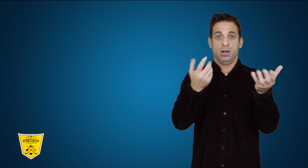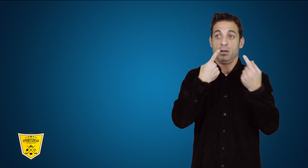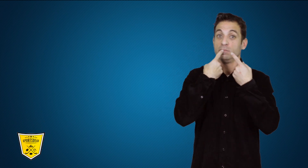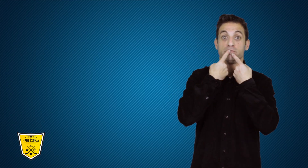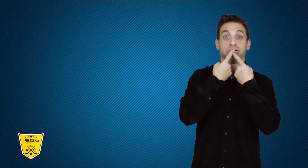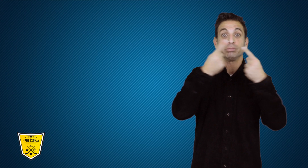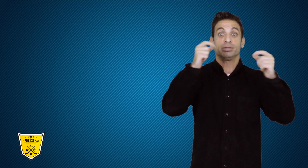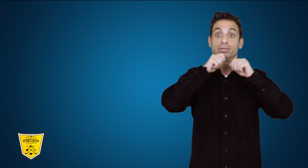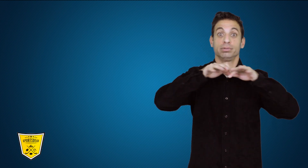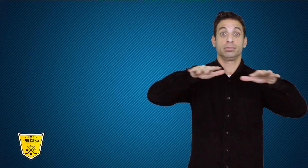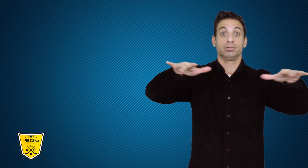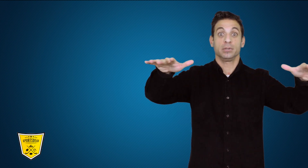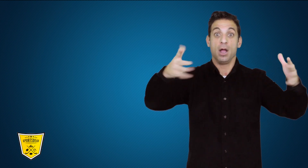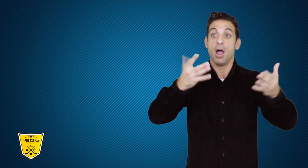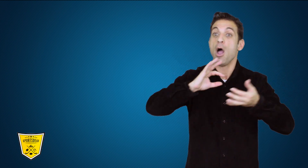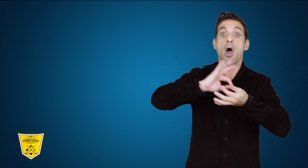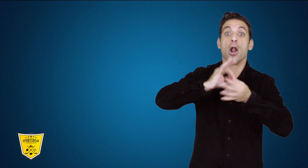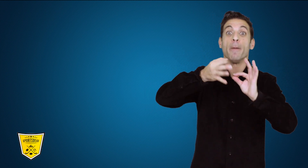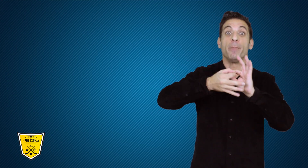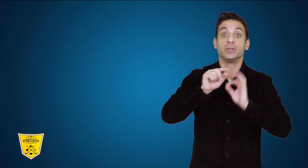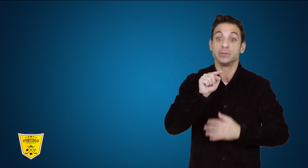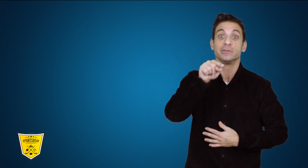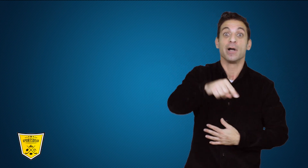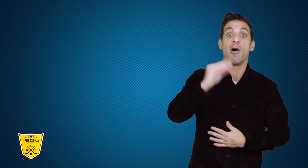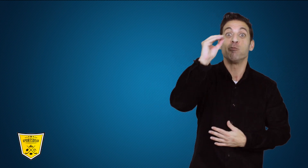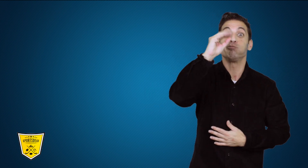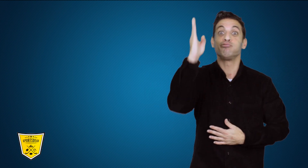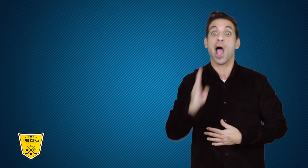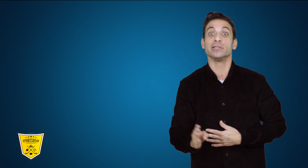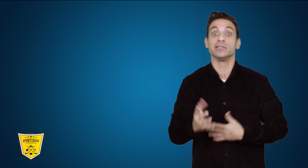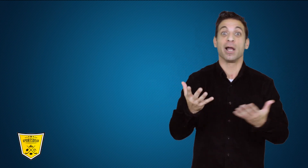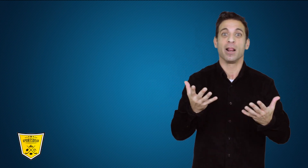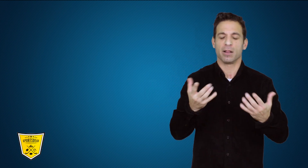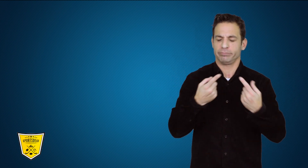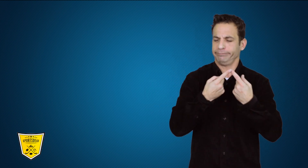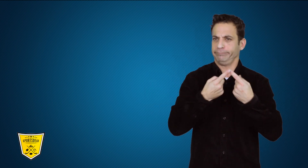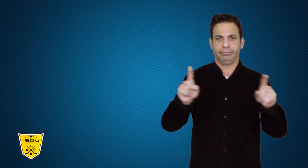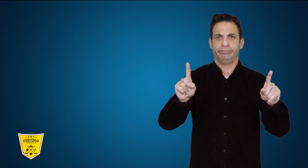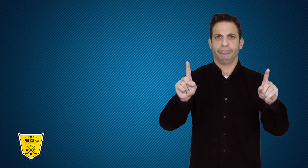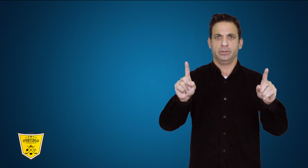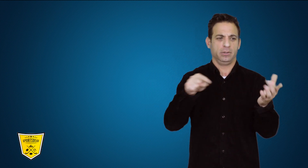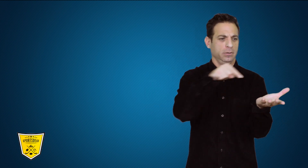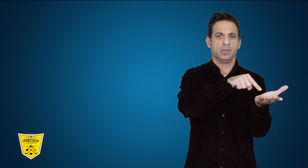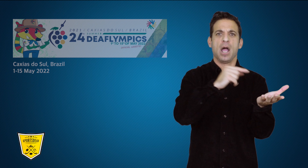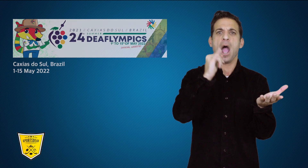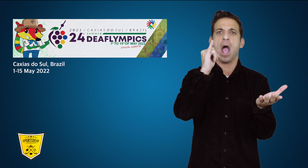Organizing Committees for the next Summer Deaflympics in Brazil.